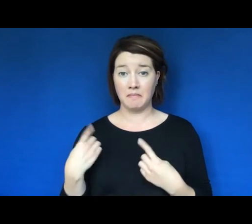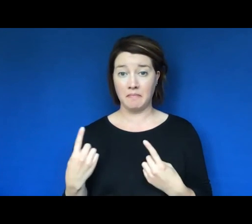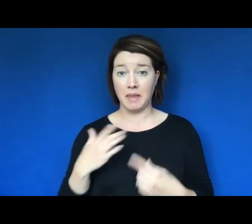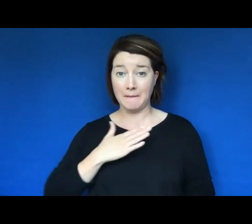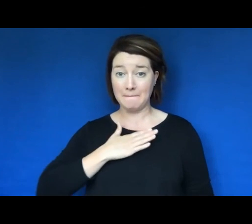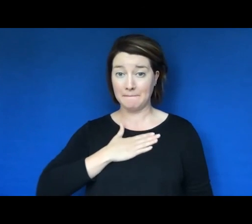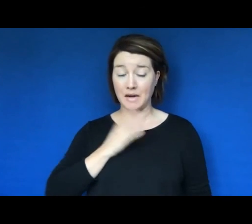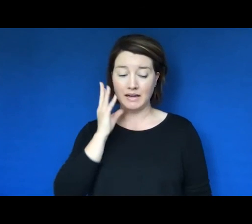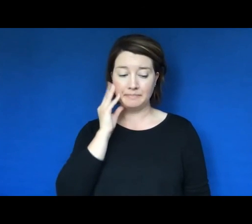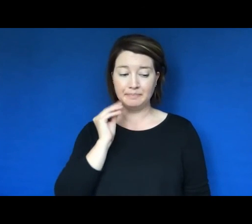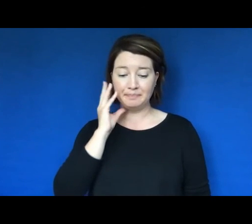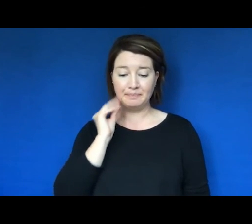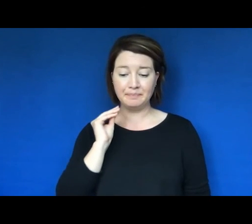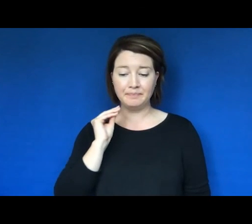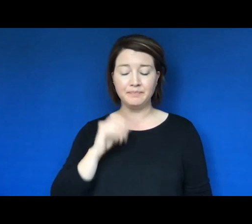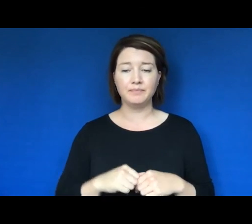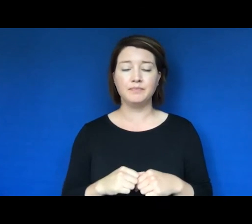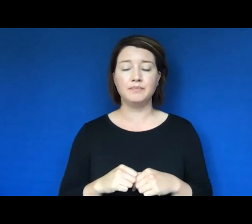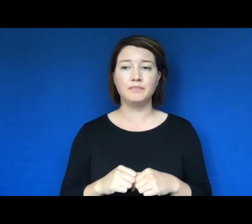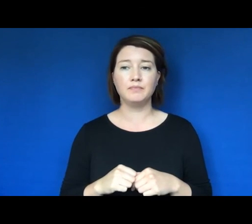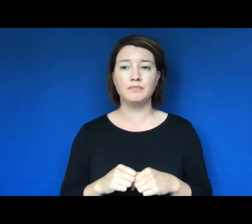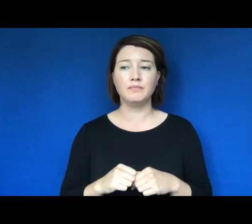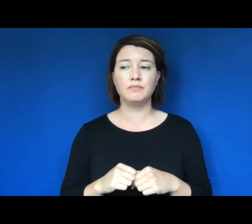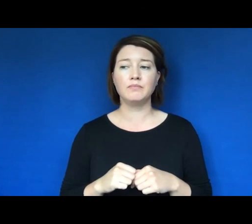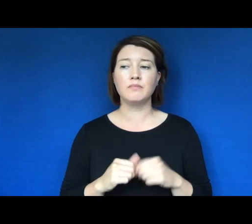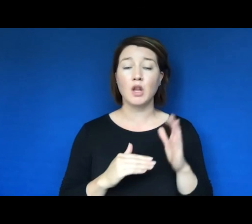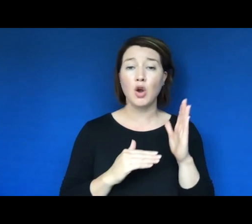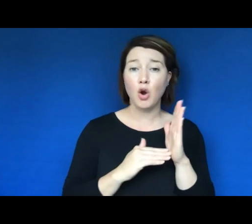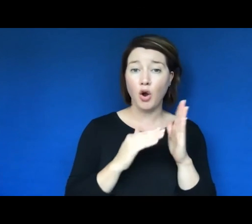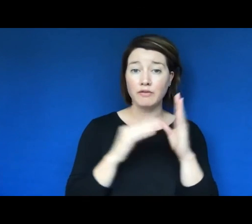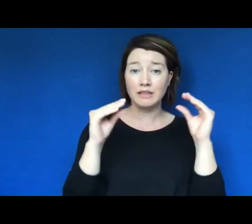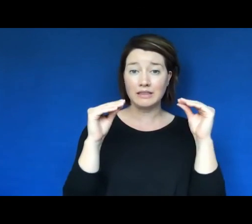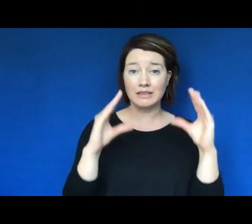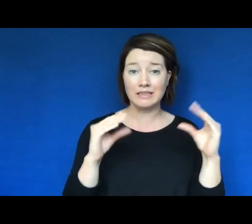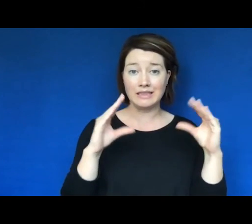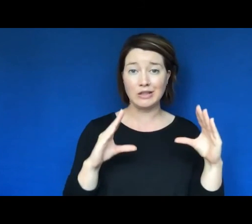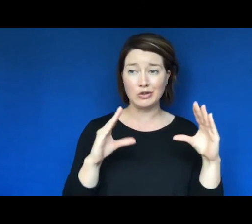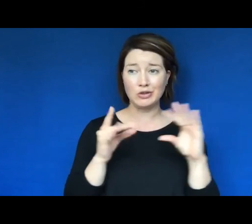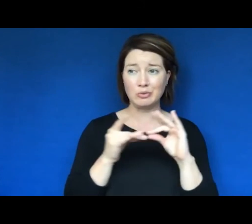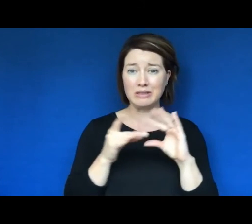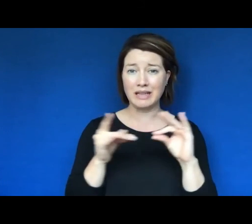is that a lot of times teachers say we don't know what happens to the kids once they leave